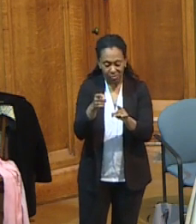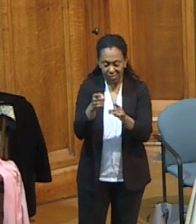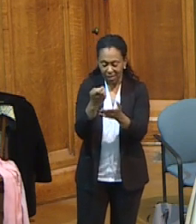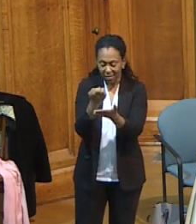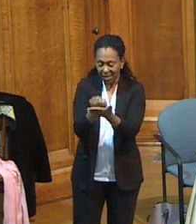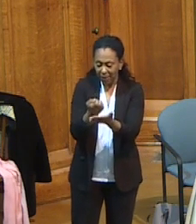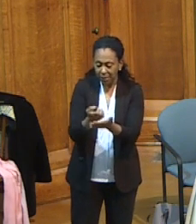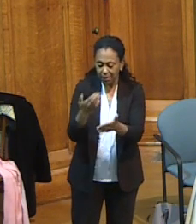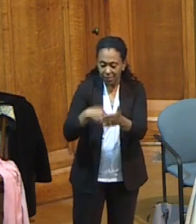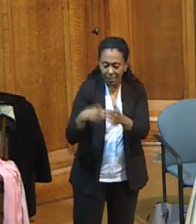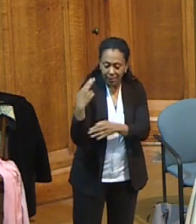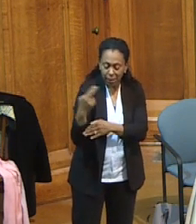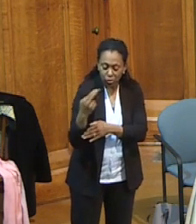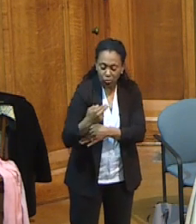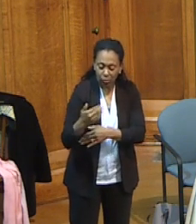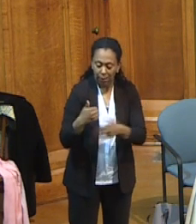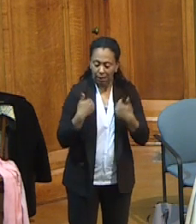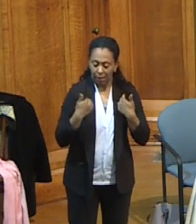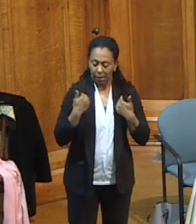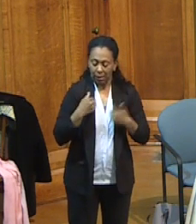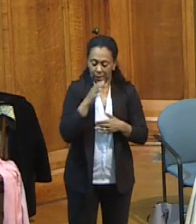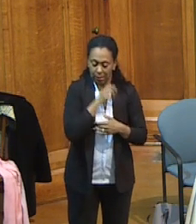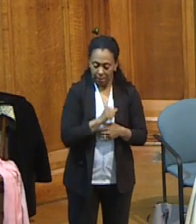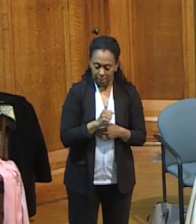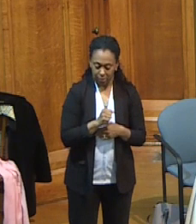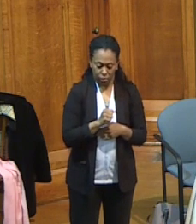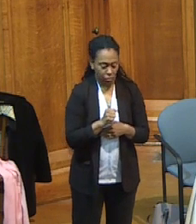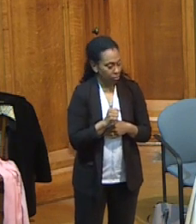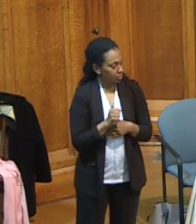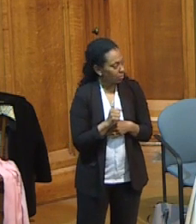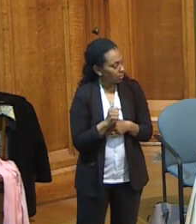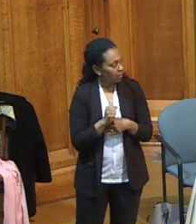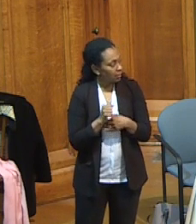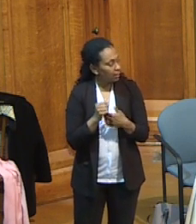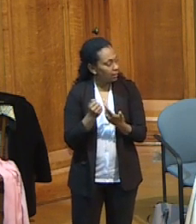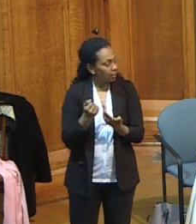that at a young age, the work that was presented as her own